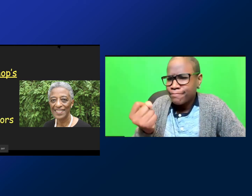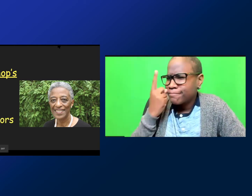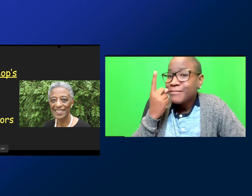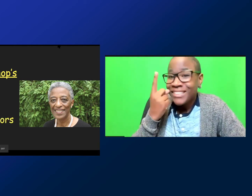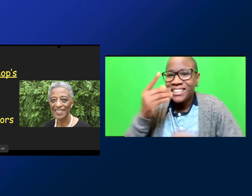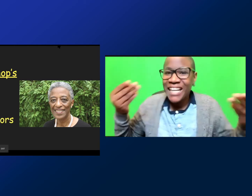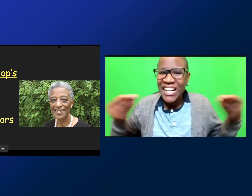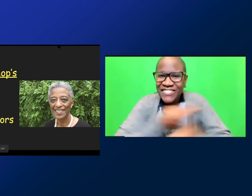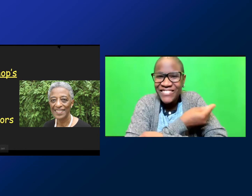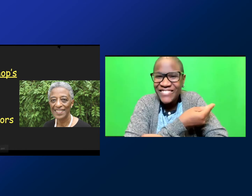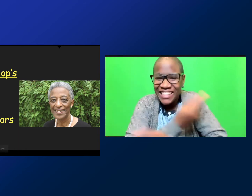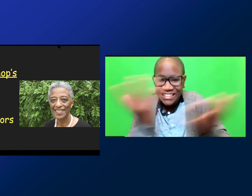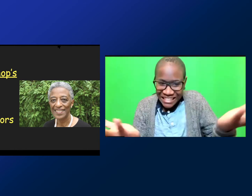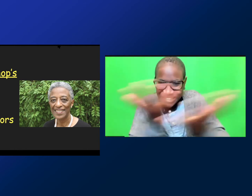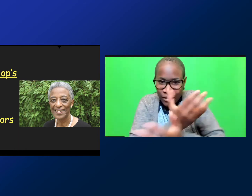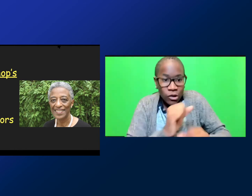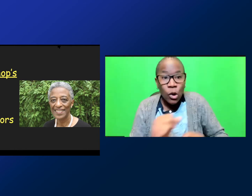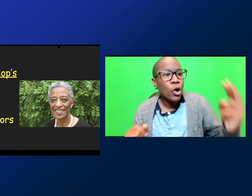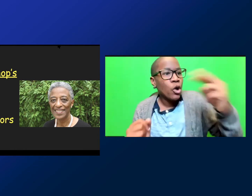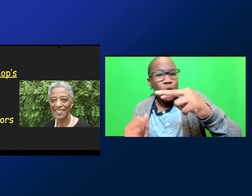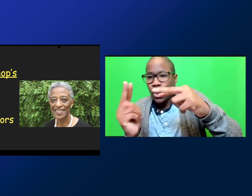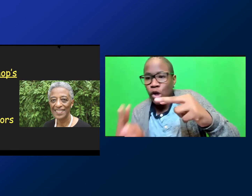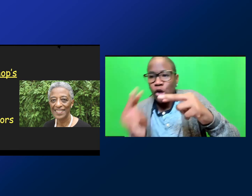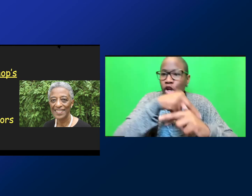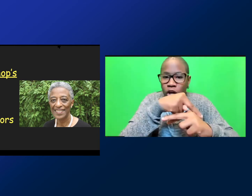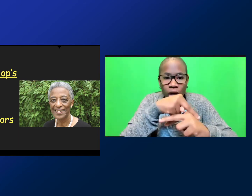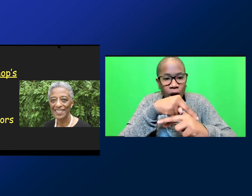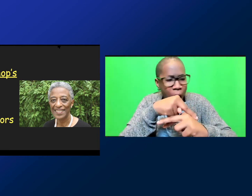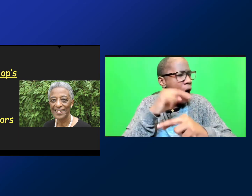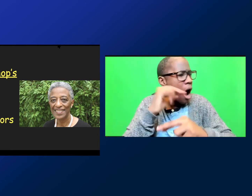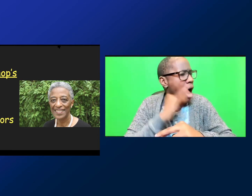white student who will open a window and say yeah no i totally get all of this it relates